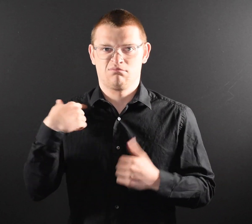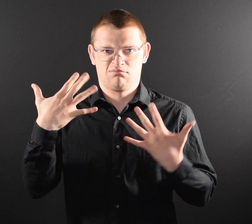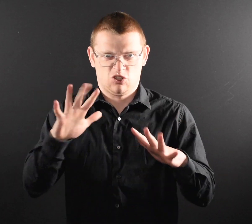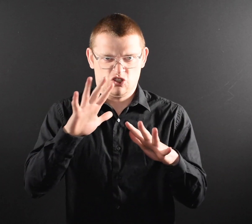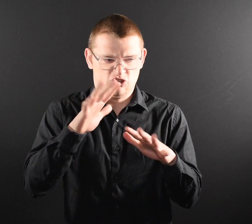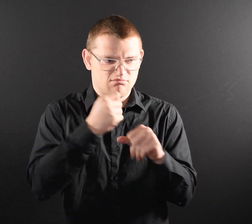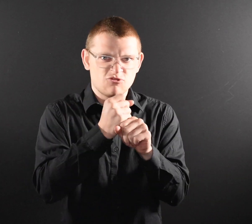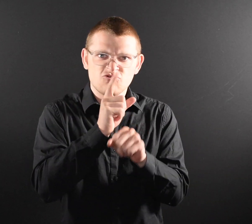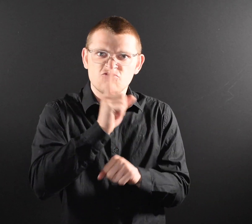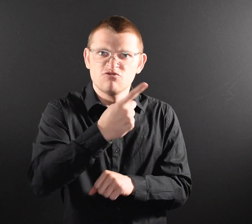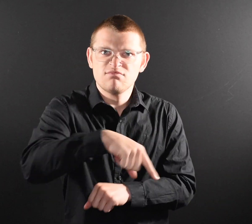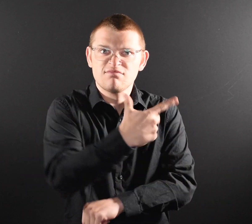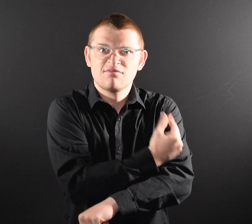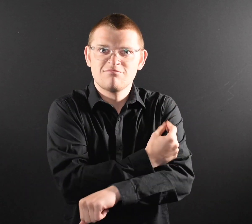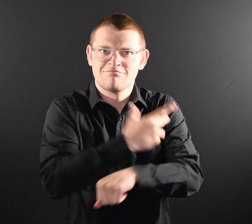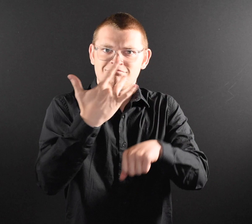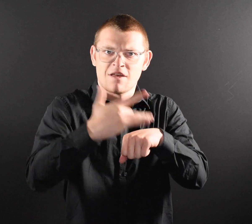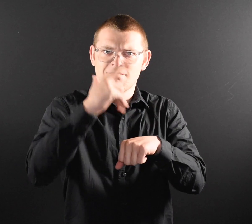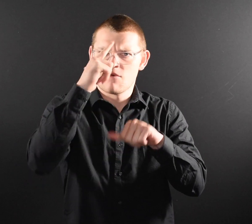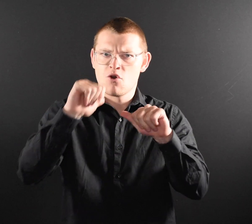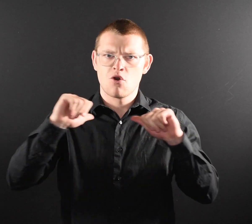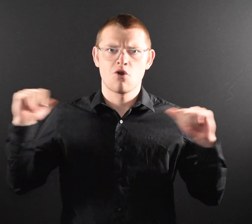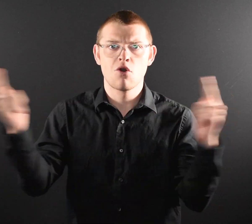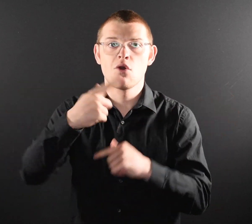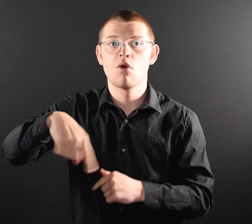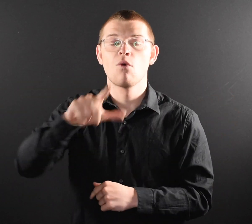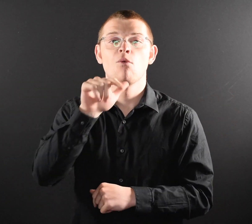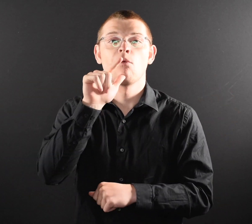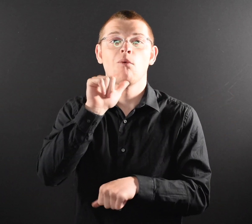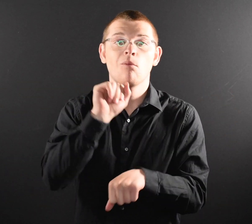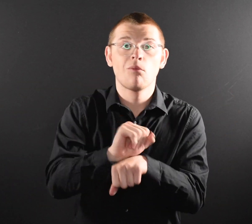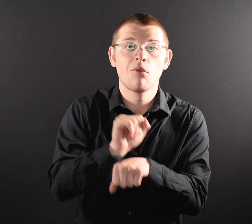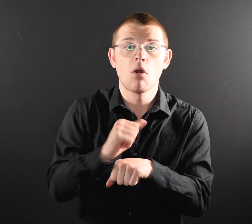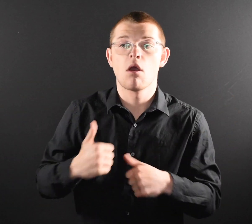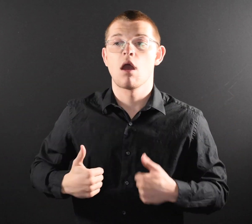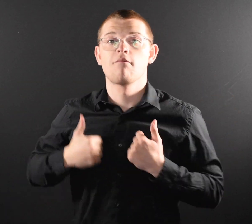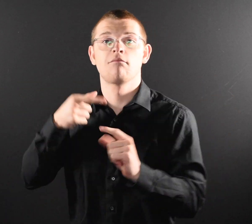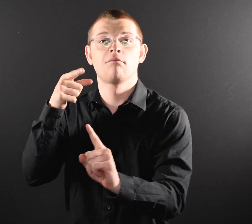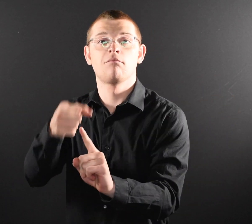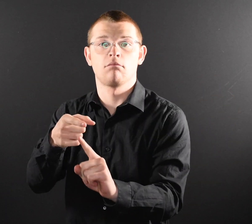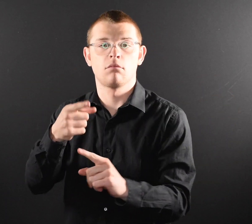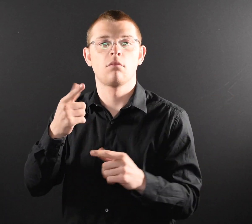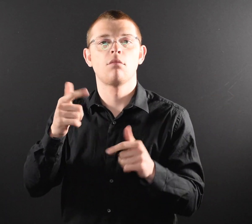We have made vaccines available to everyone living or working in long-term care.